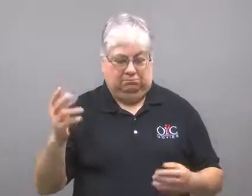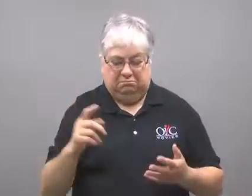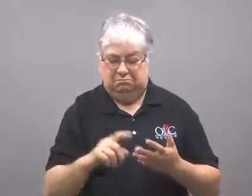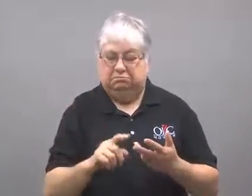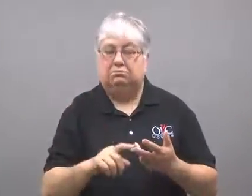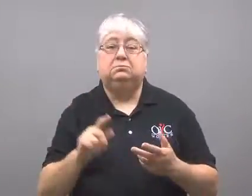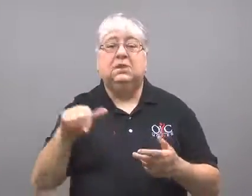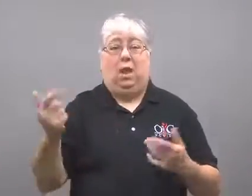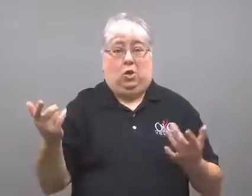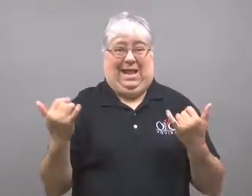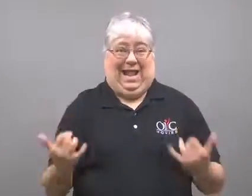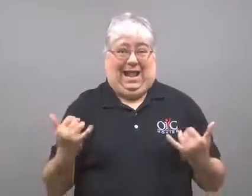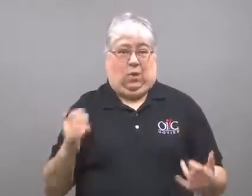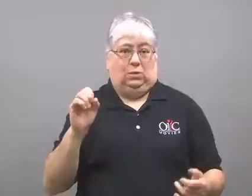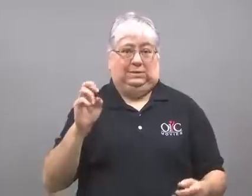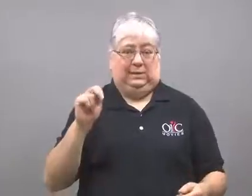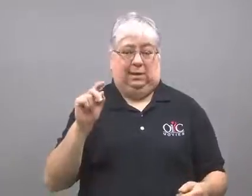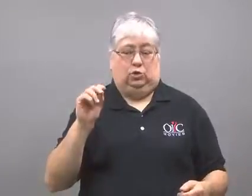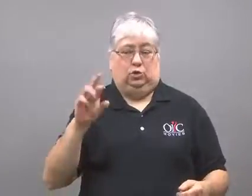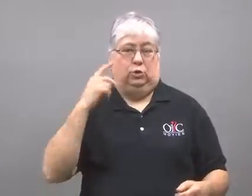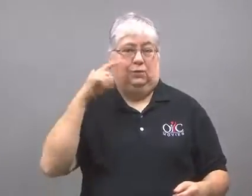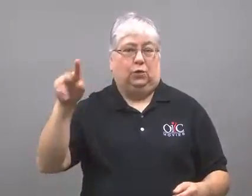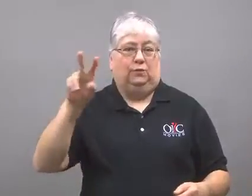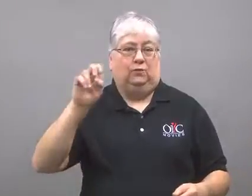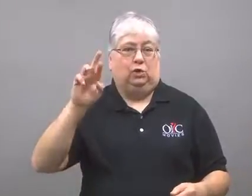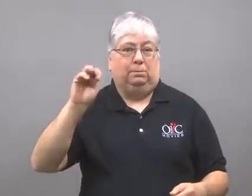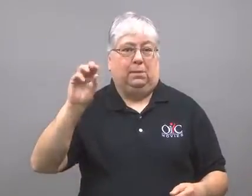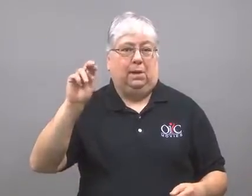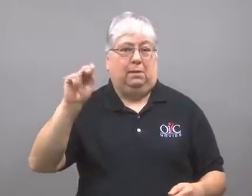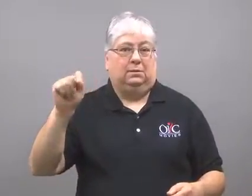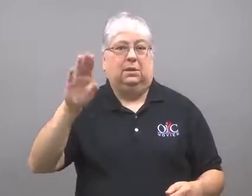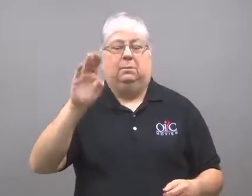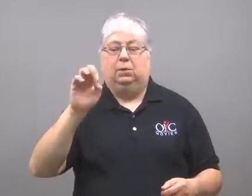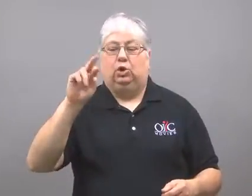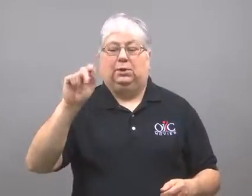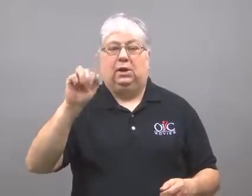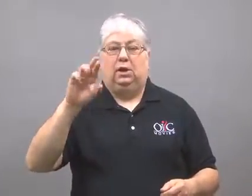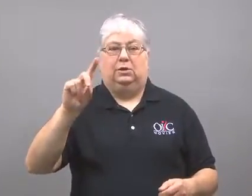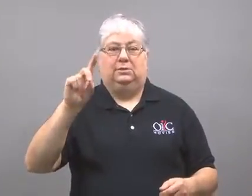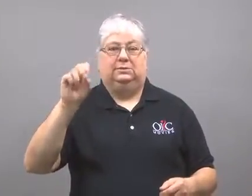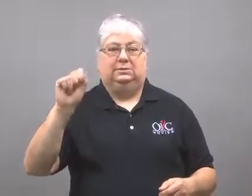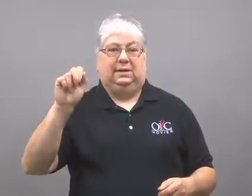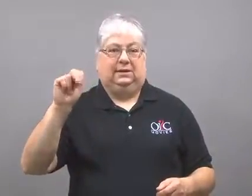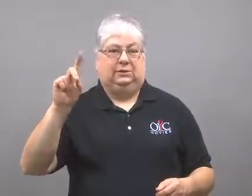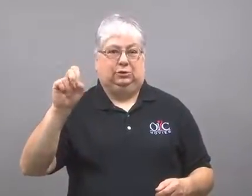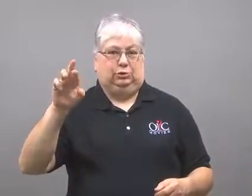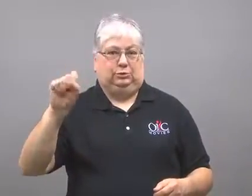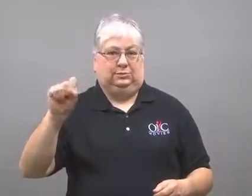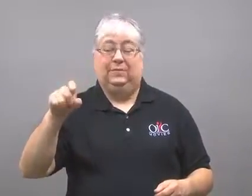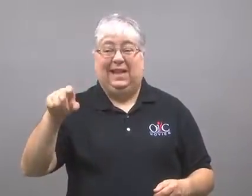and Bernard Sanders, who is currently a senator from Vermont.